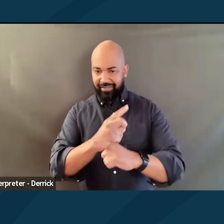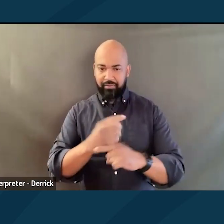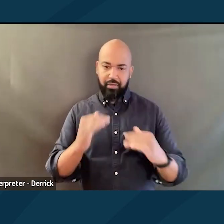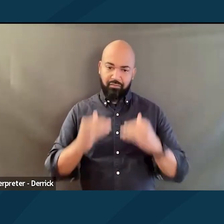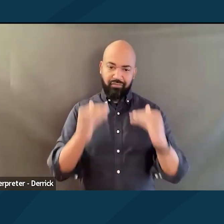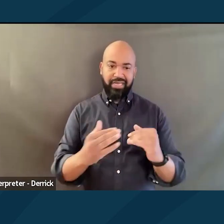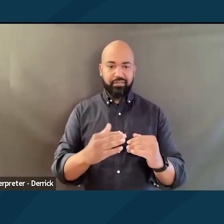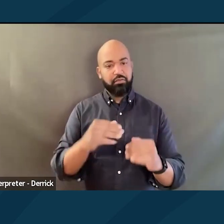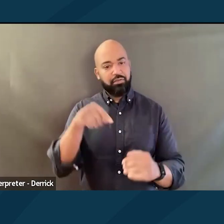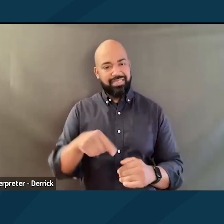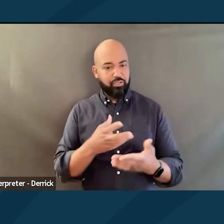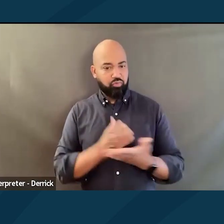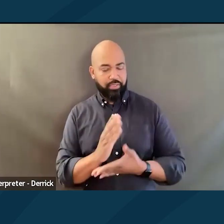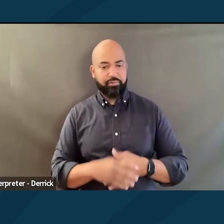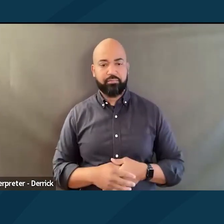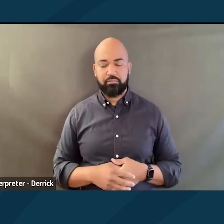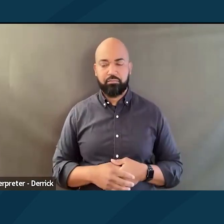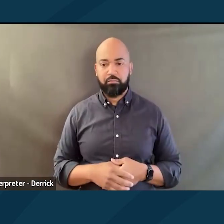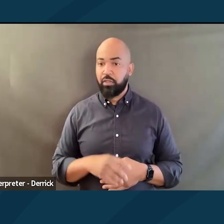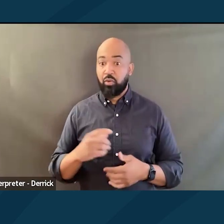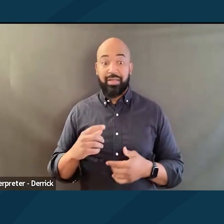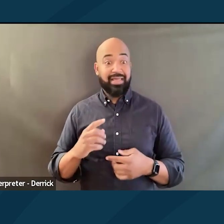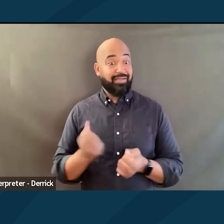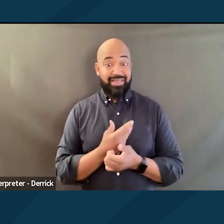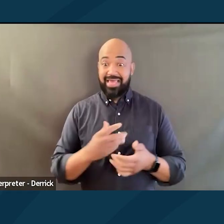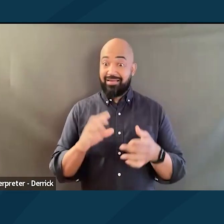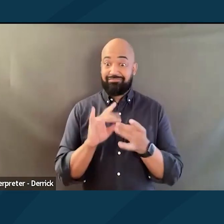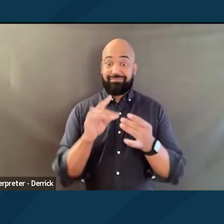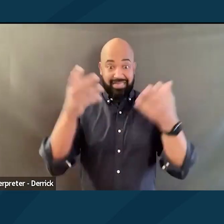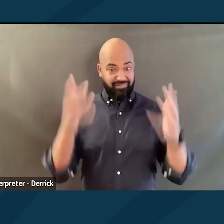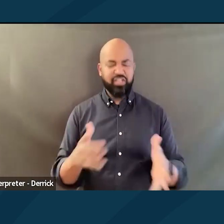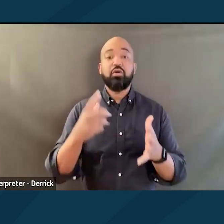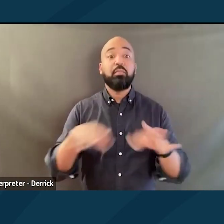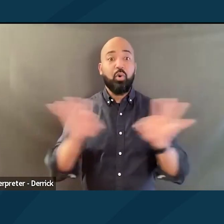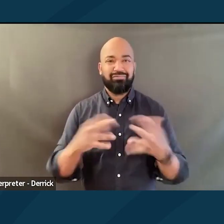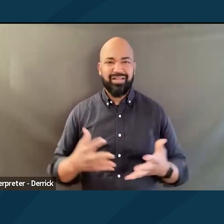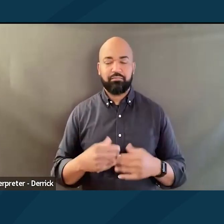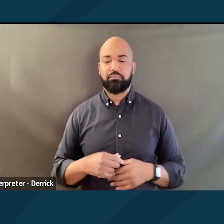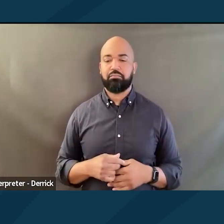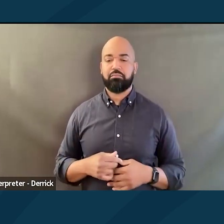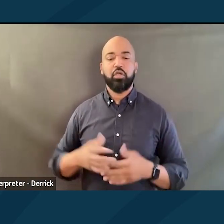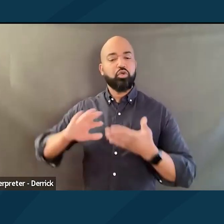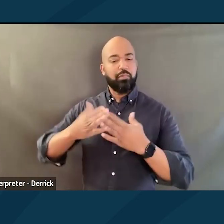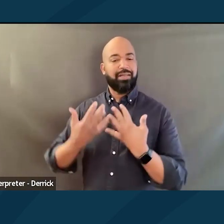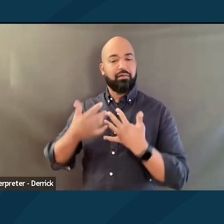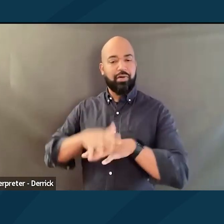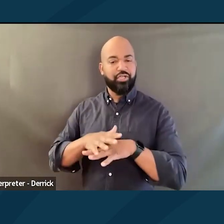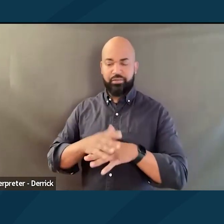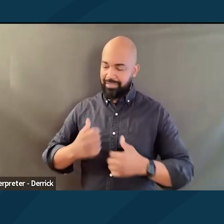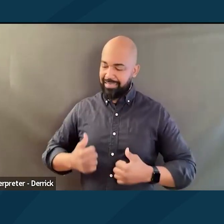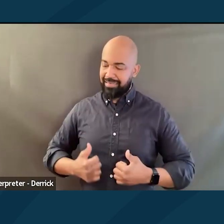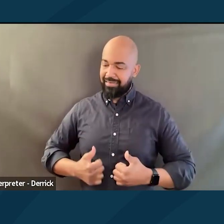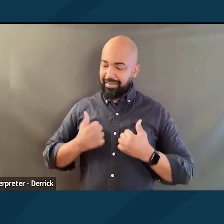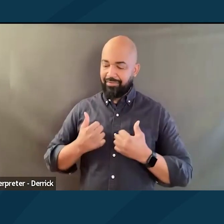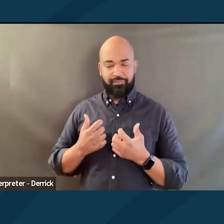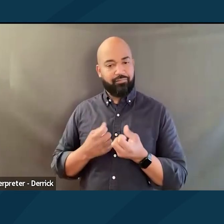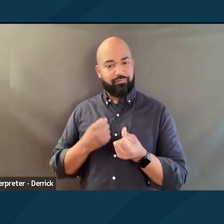it comes down to one thing for me: Community integration is life‑saving and life‑affirming.